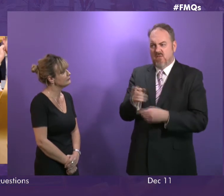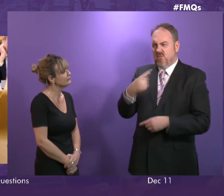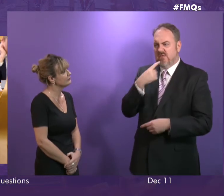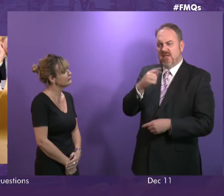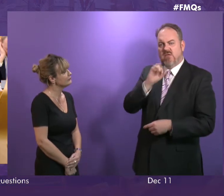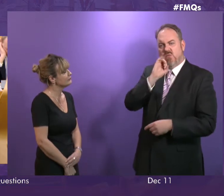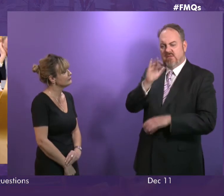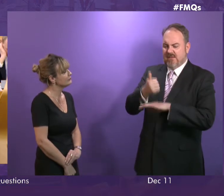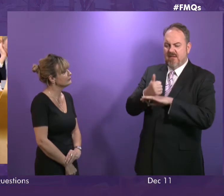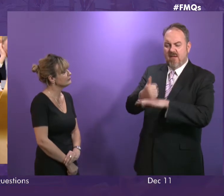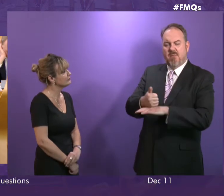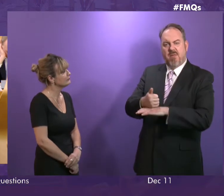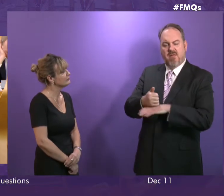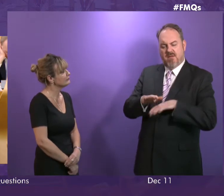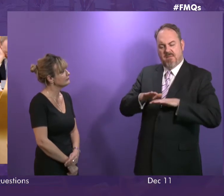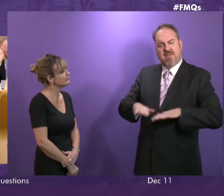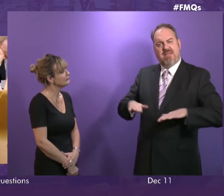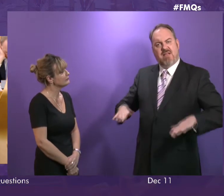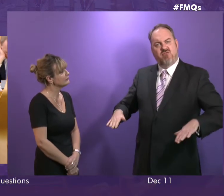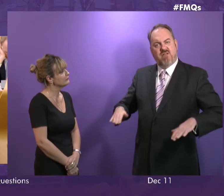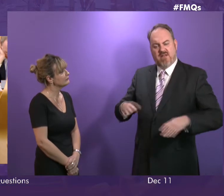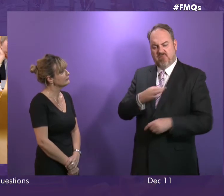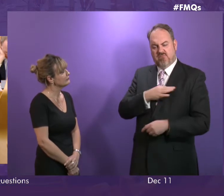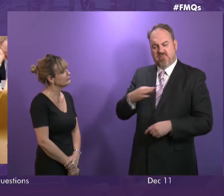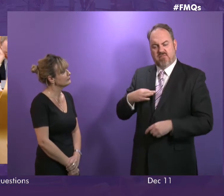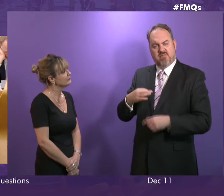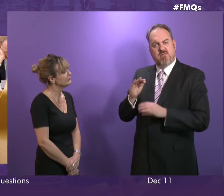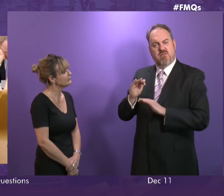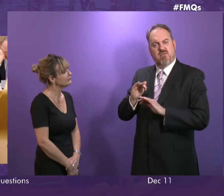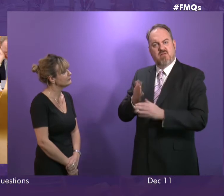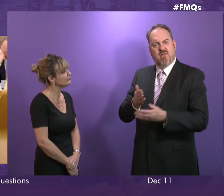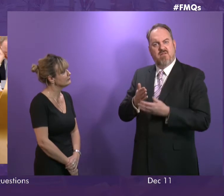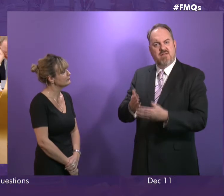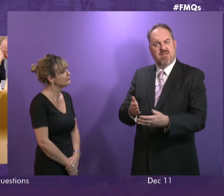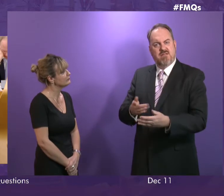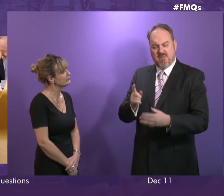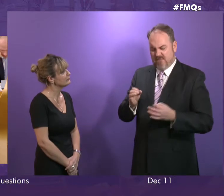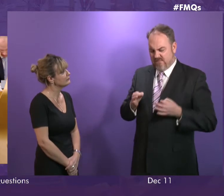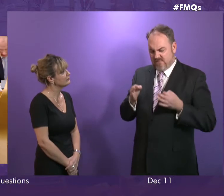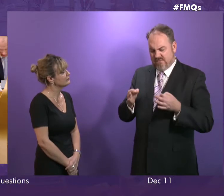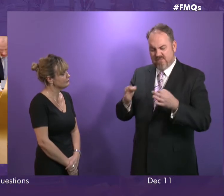the 24/7 paediatric service at the hospital, three years after the service was cut. That